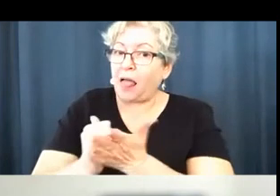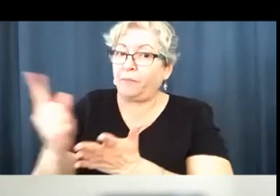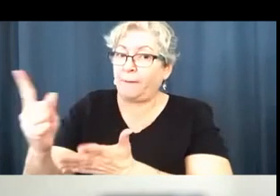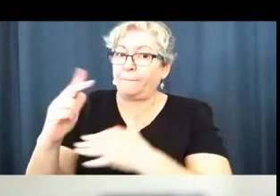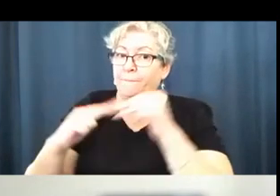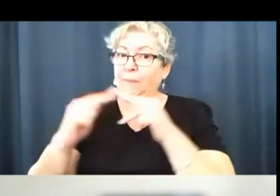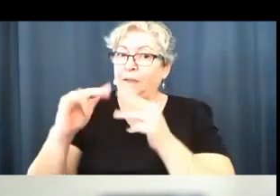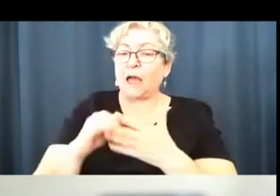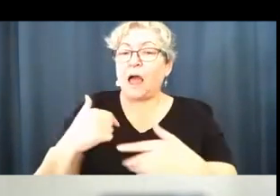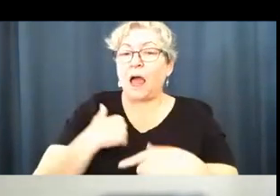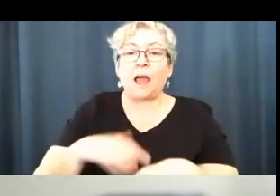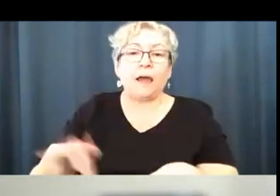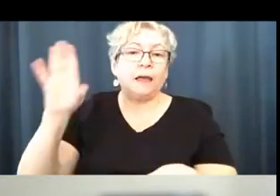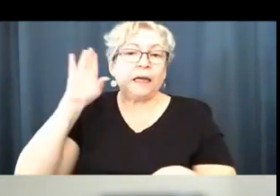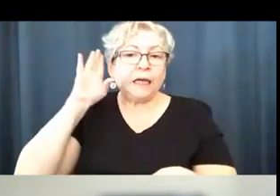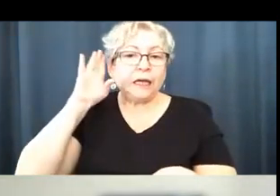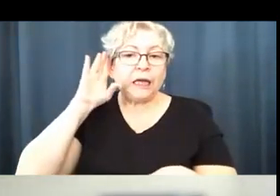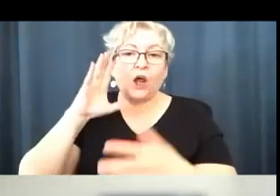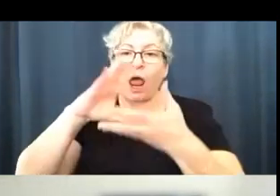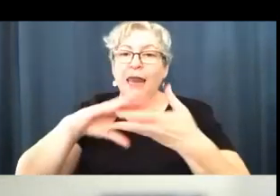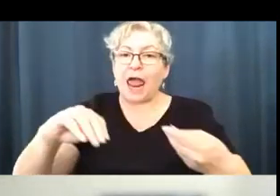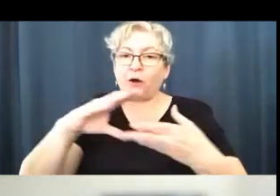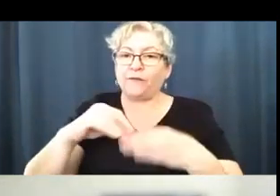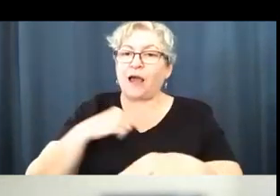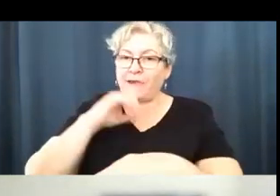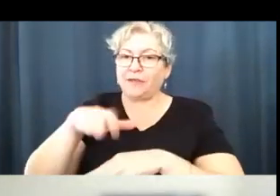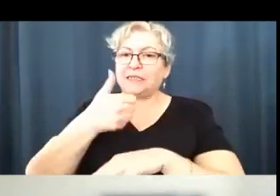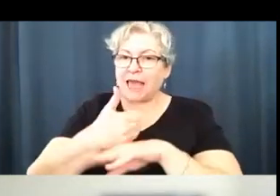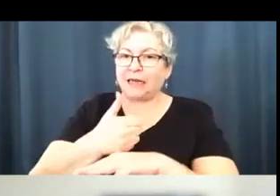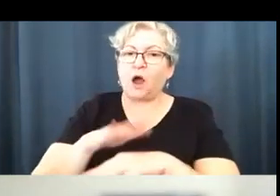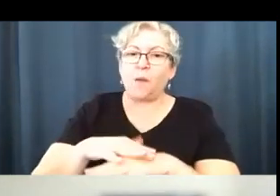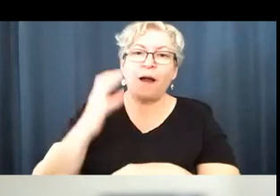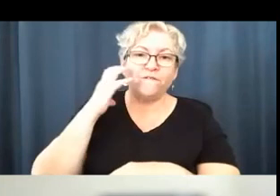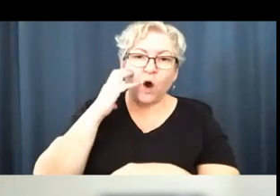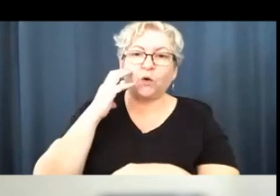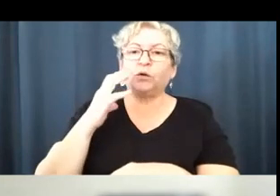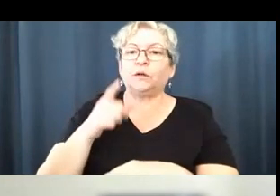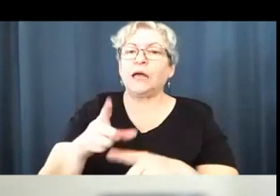I hear a narrator, I've got a setting on my phone or my television that there's a narrator that describes the action.